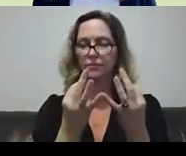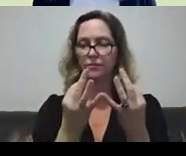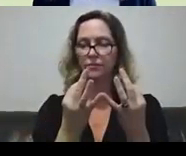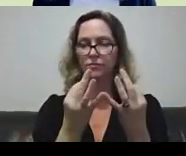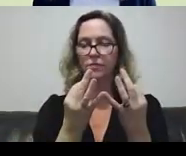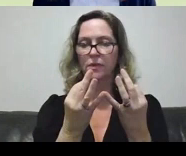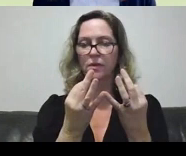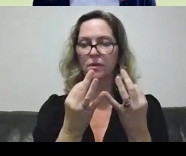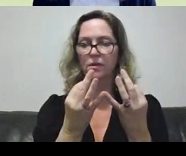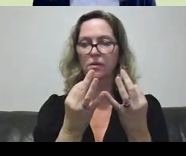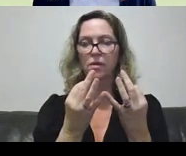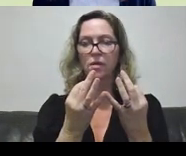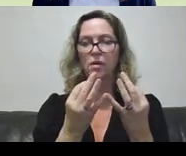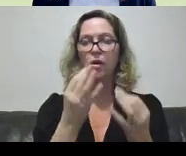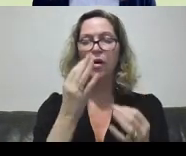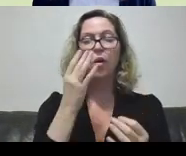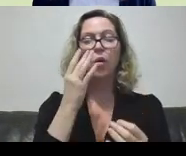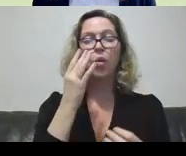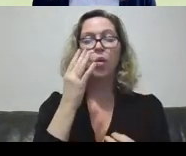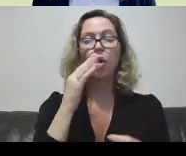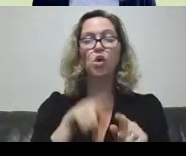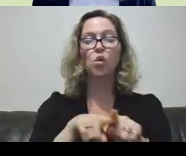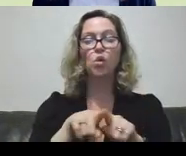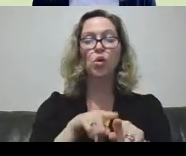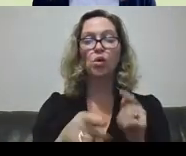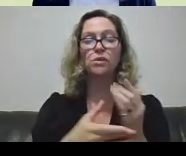skills it can be extremely beneficial and plain